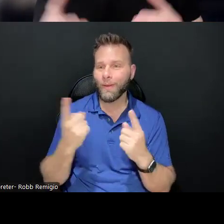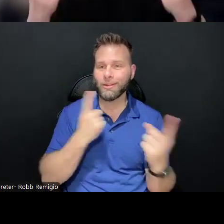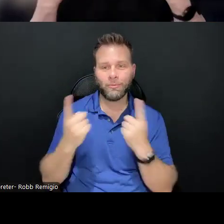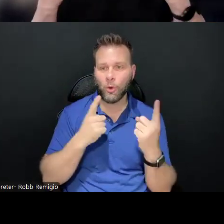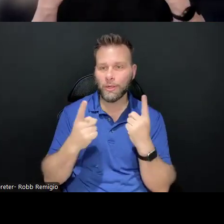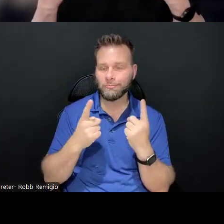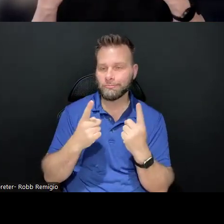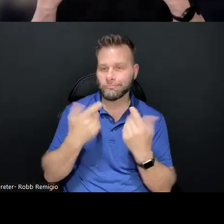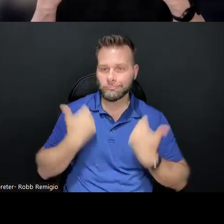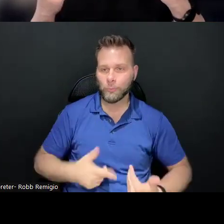have to come forward and